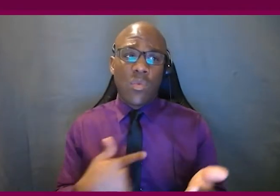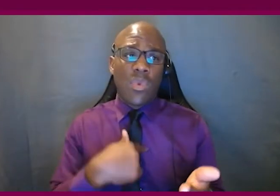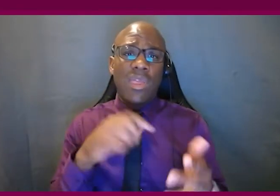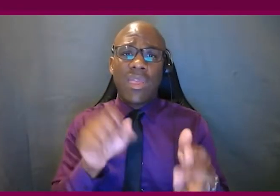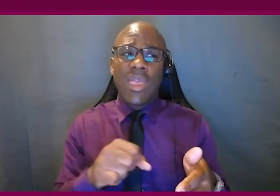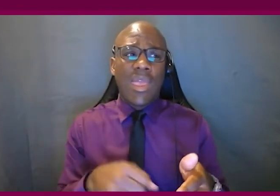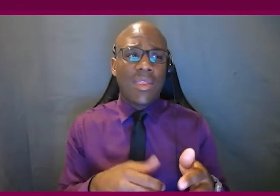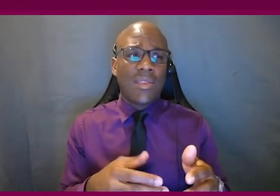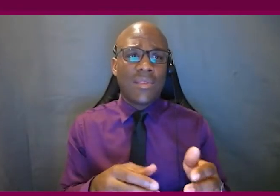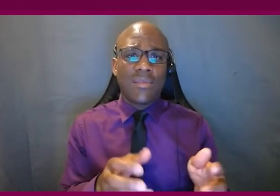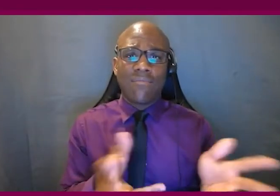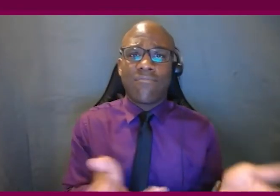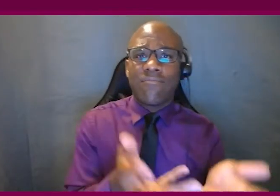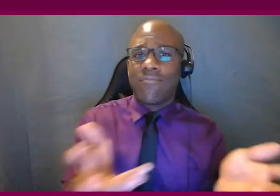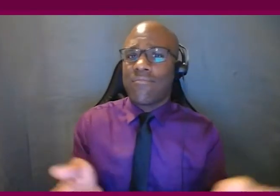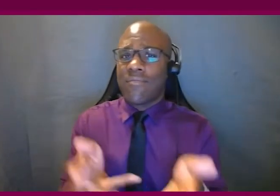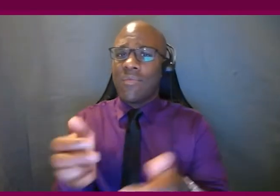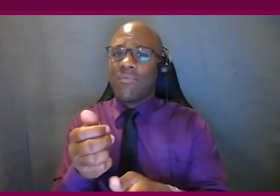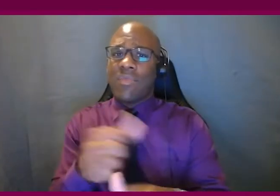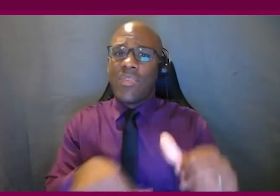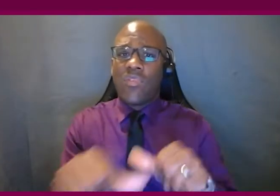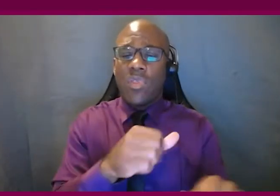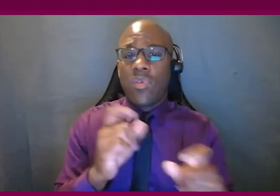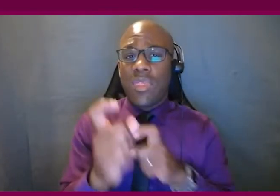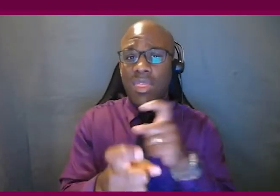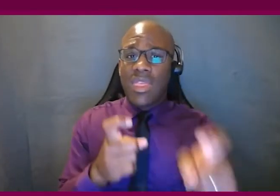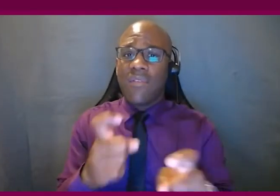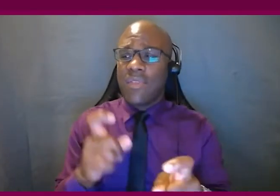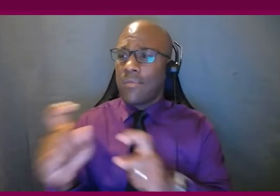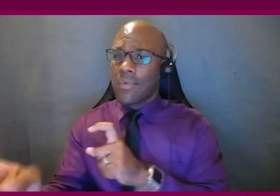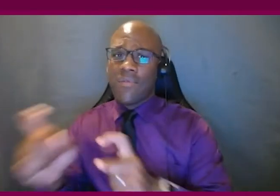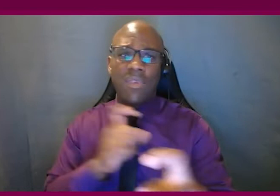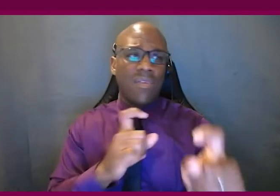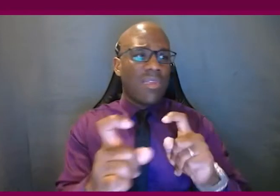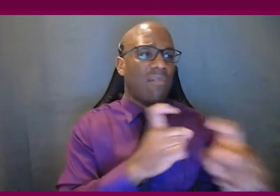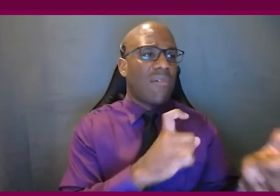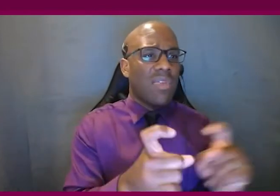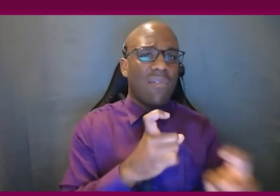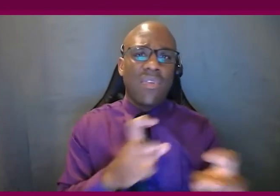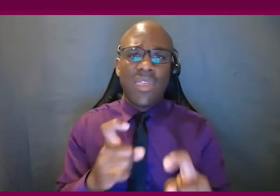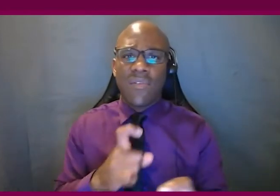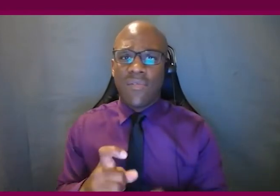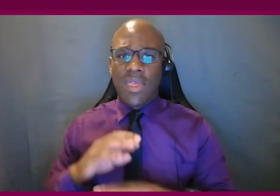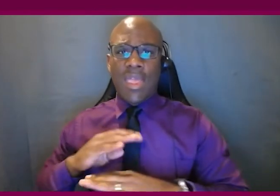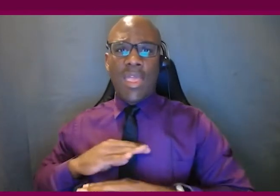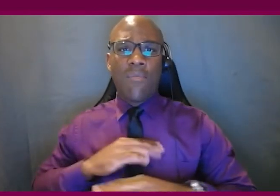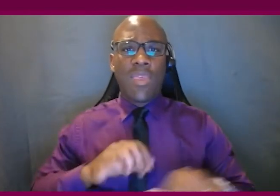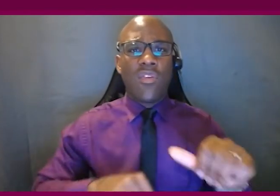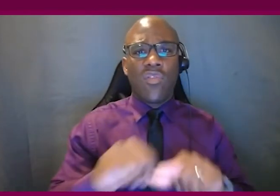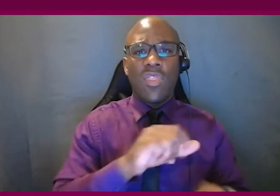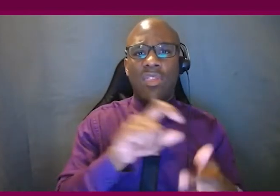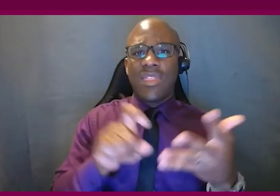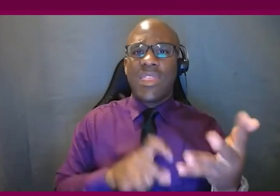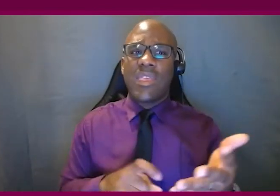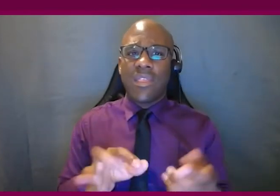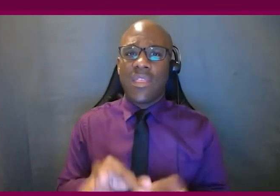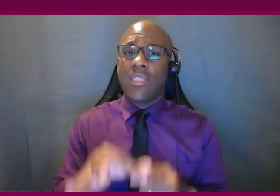So this idea that we're not these islands that capitalism promotes us to feel like we need to be.